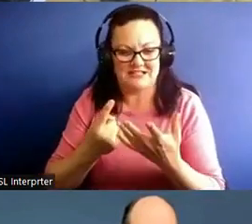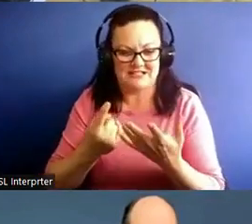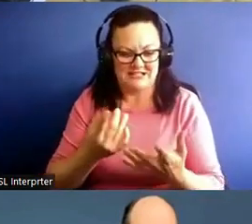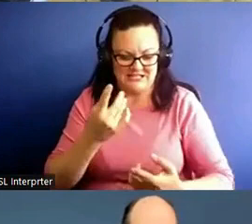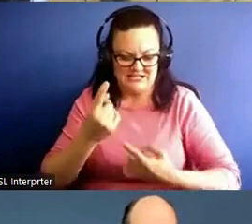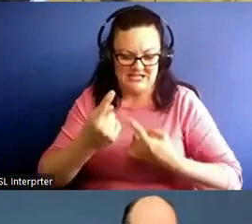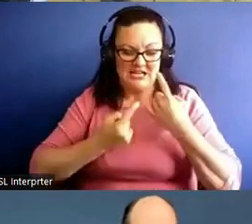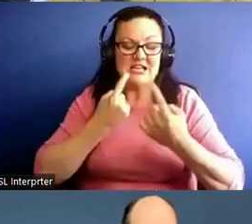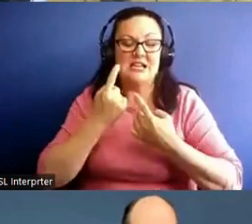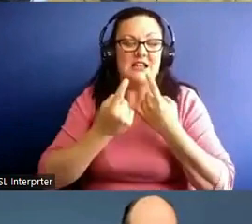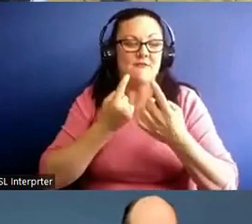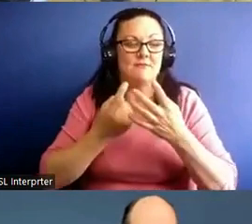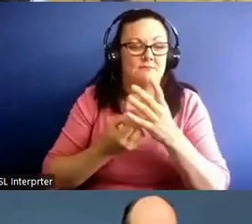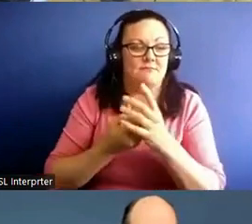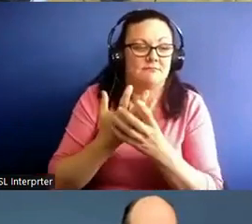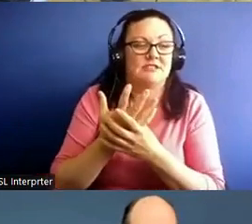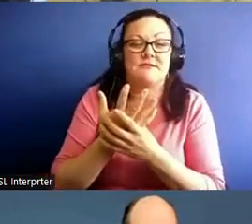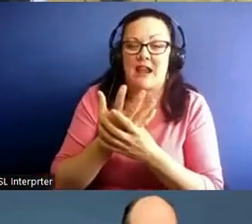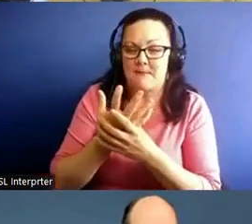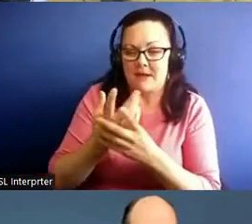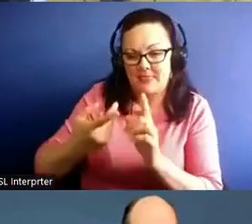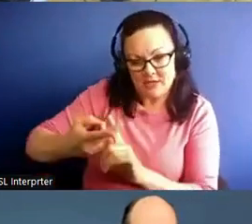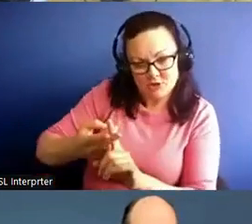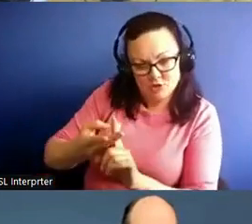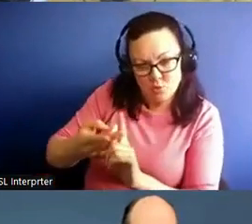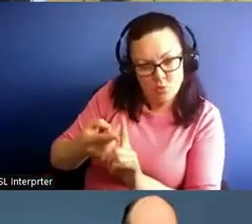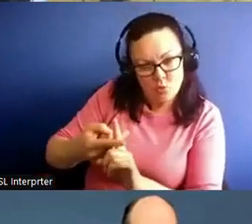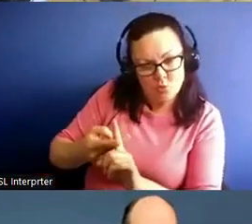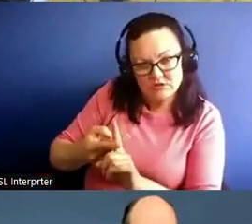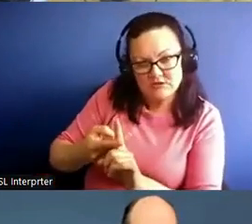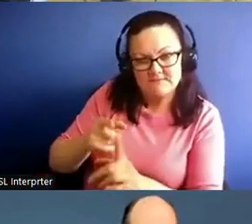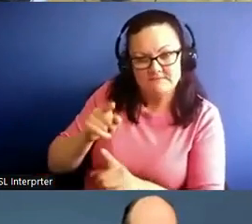then of course if you develop those tools also to test them